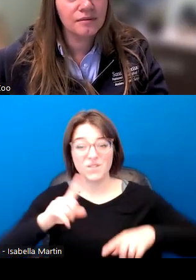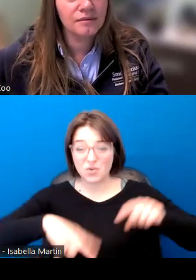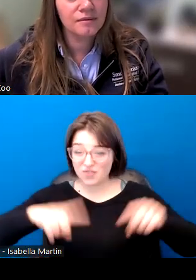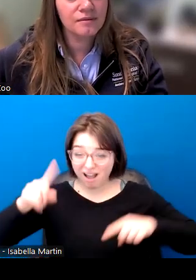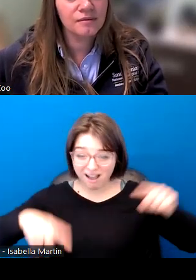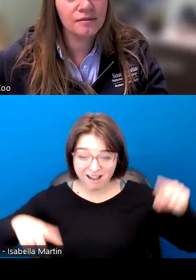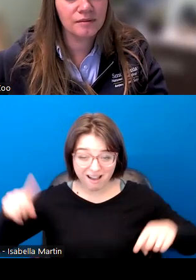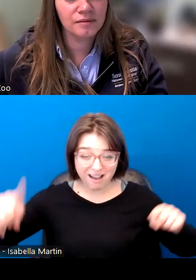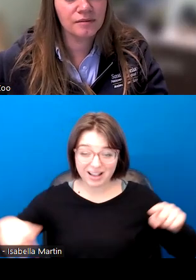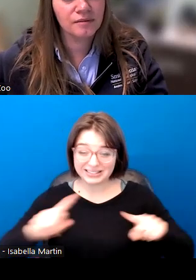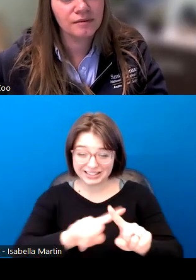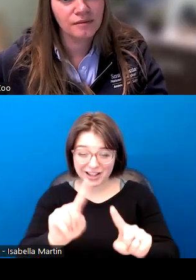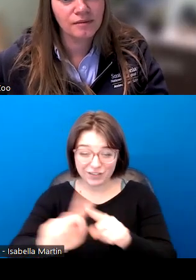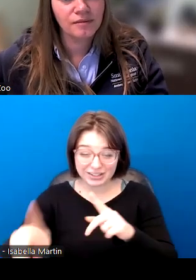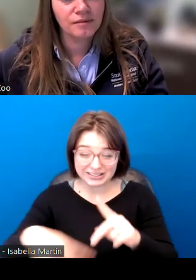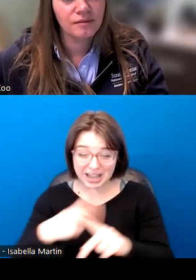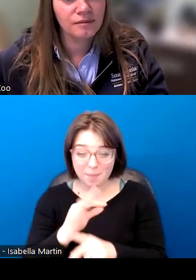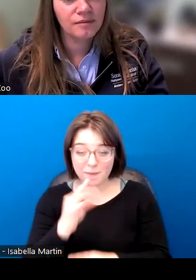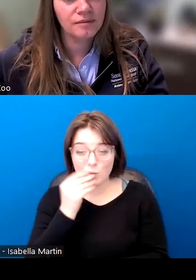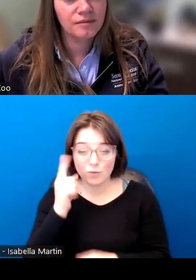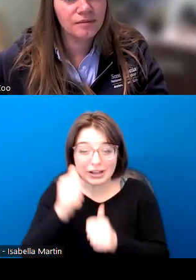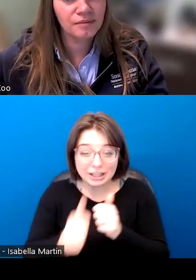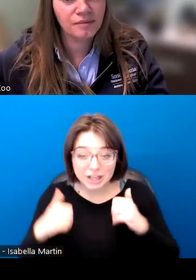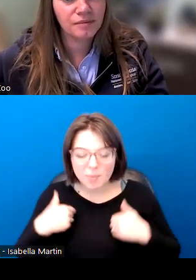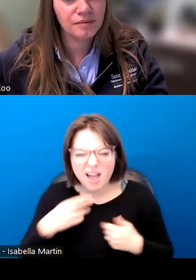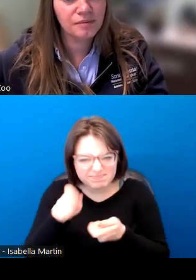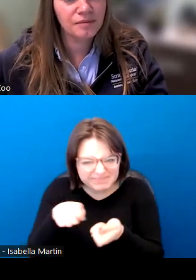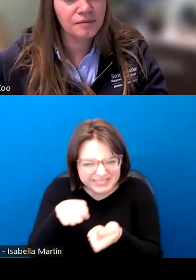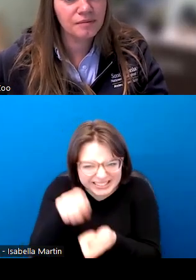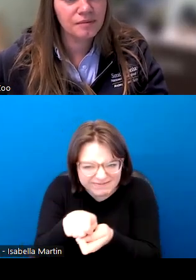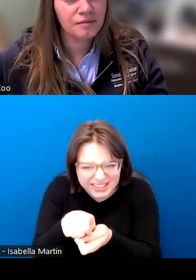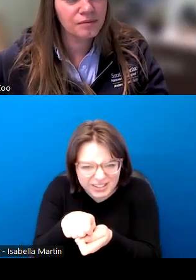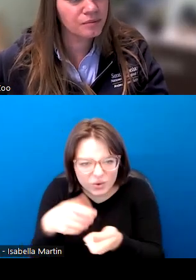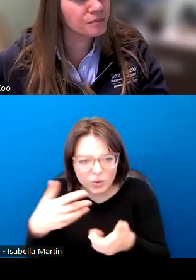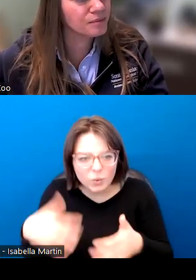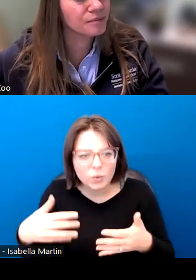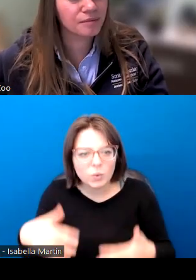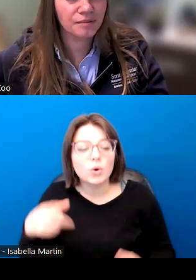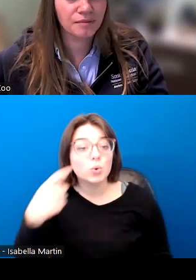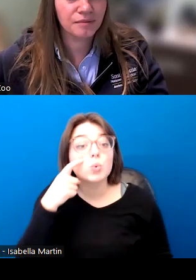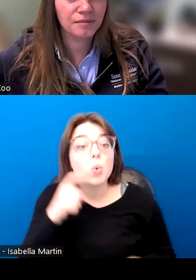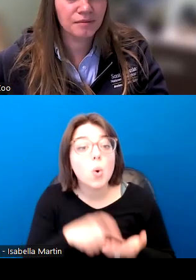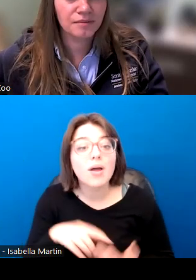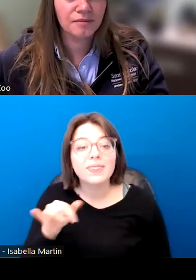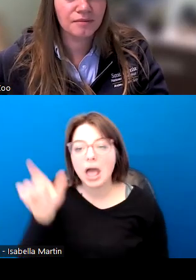and how specific it was. Folks if you notice in this column it's down to the gram,